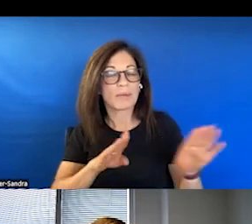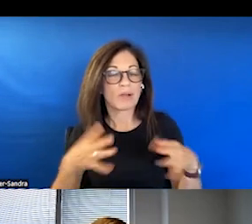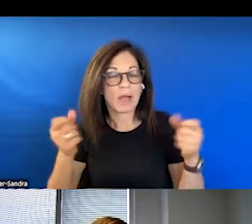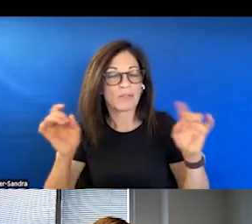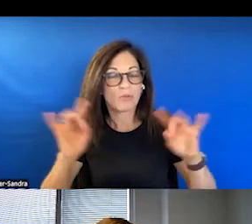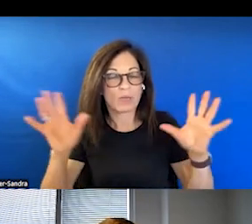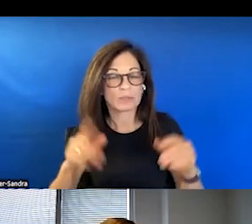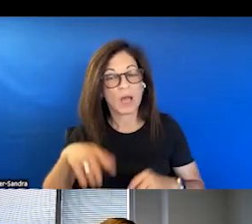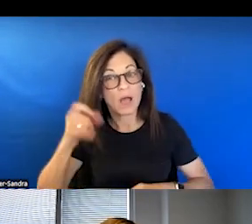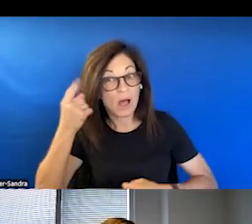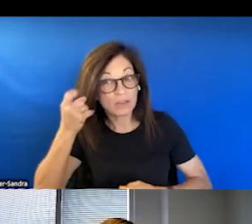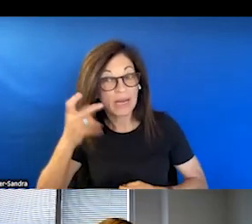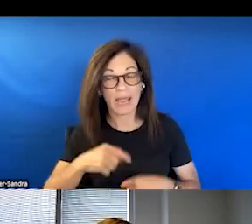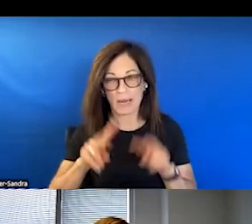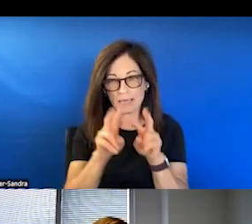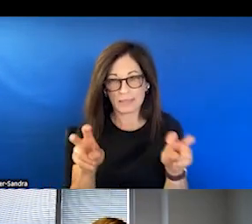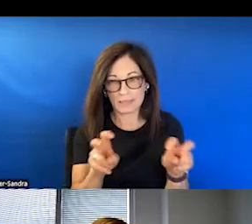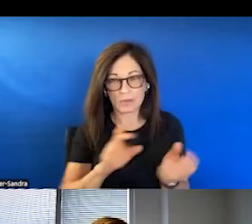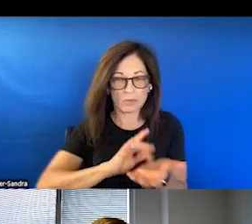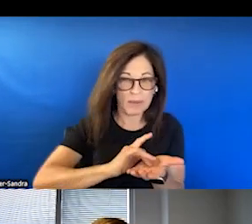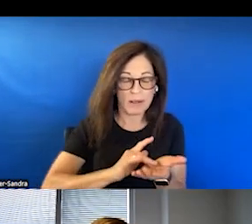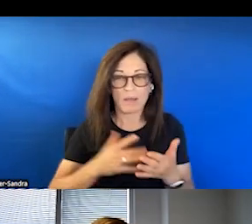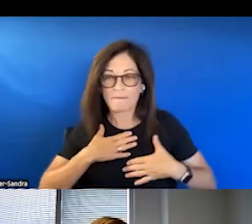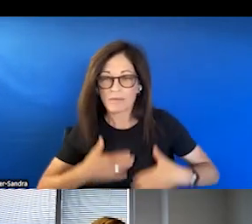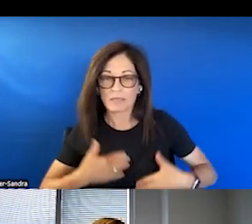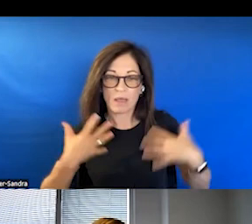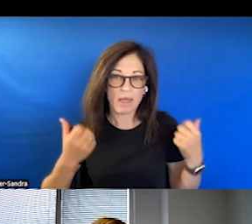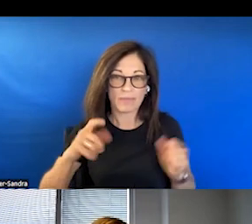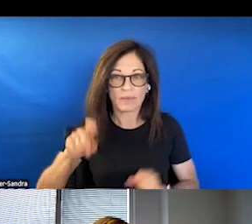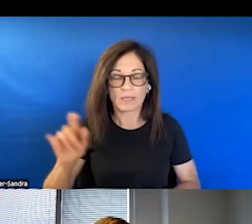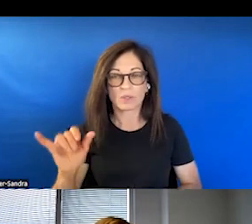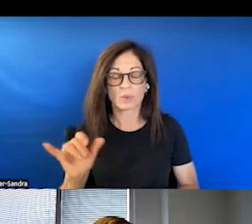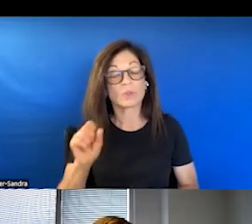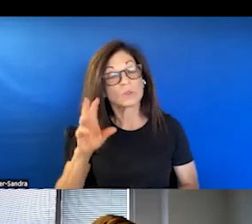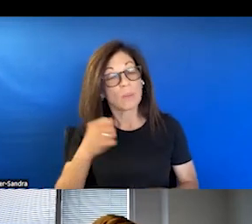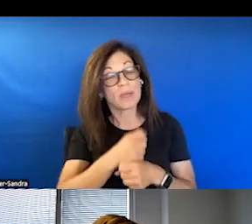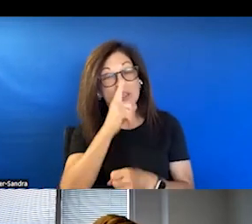ASSESSING THE MEDICAL, MEDICAL, PHYSICAL HEALTH NEEDS AS WELL. MAKE SURE YOU MARK YOUR CALENDAR.